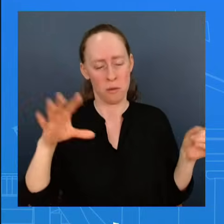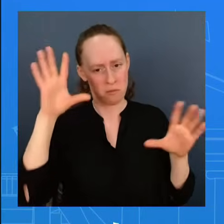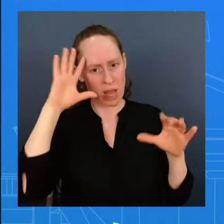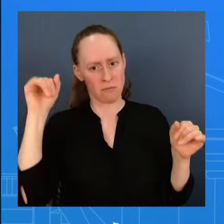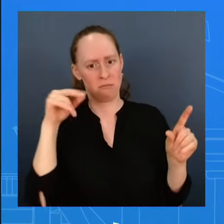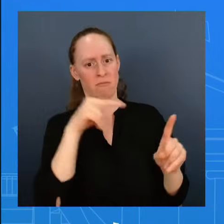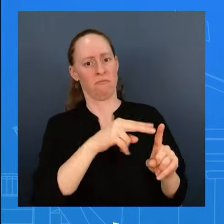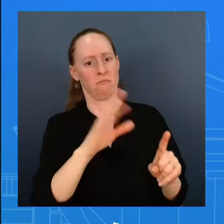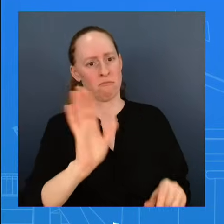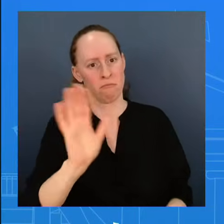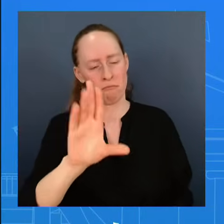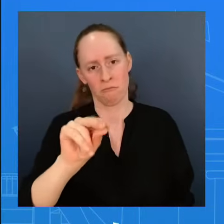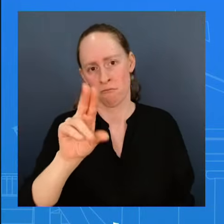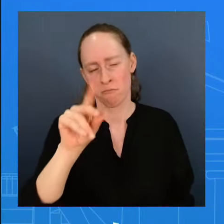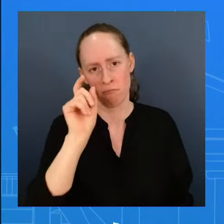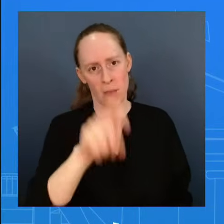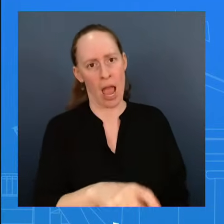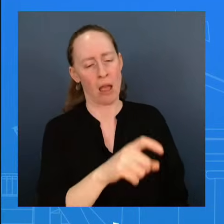Somebody died. A young woman lost her life.